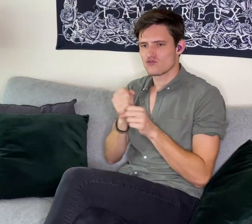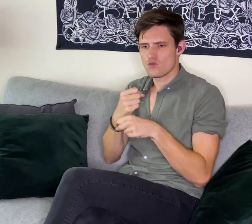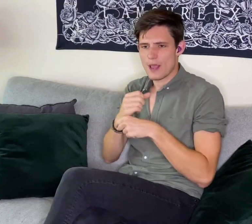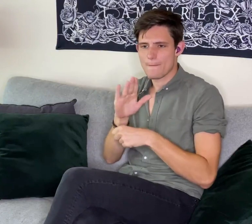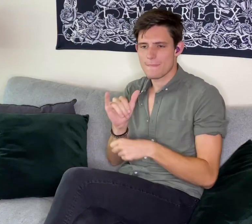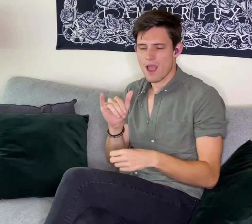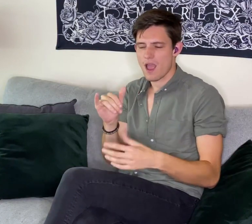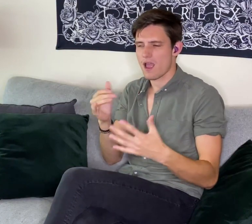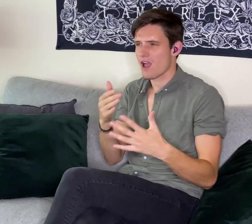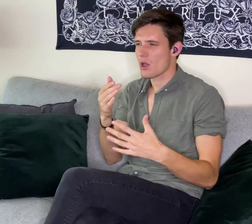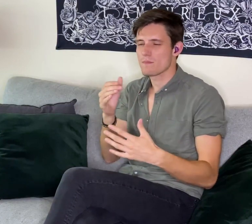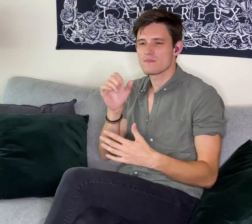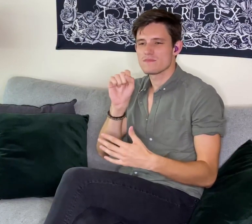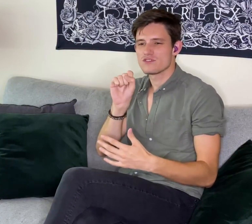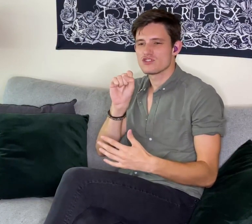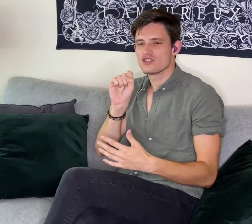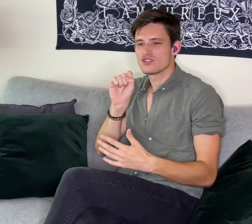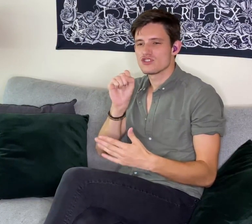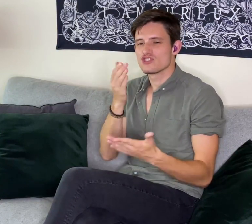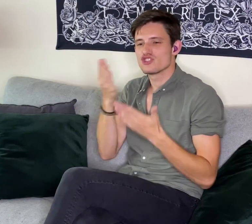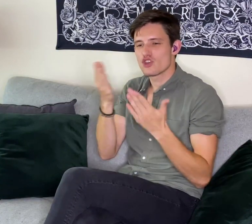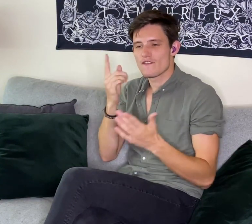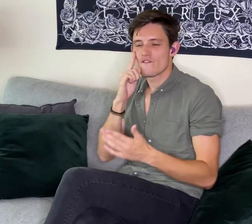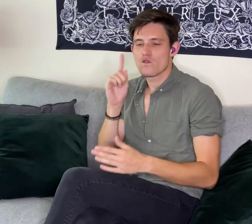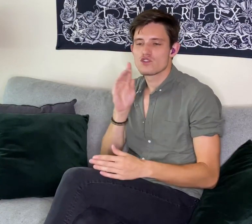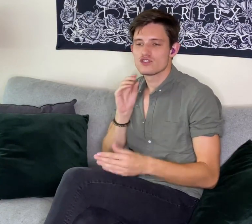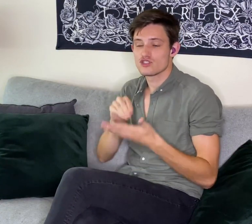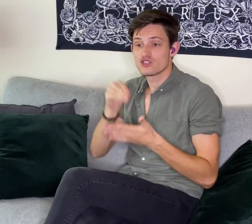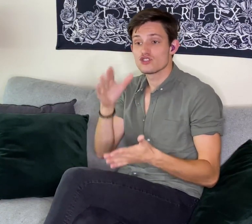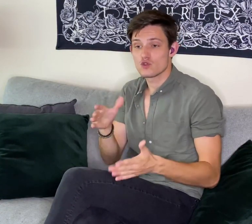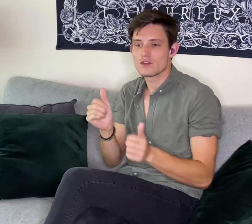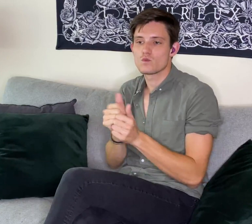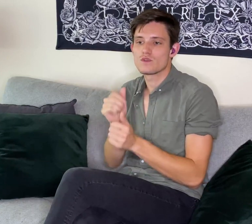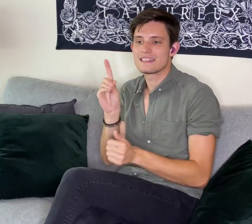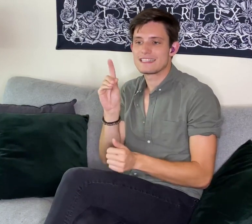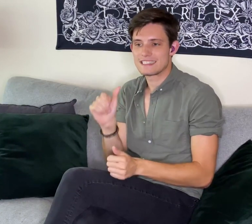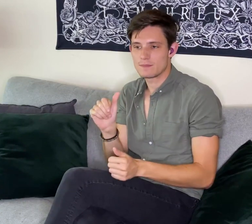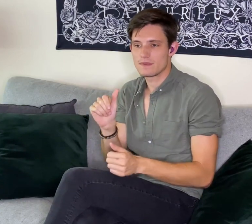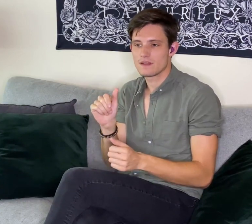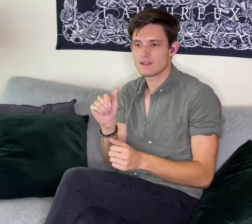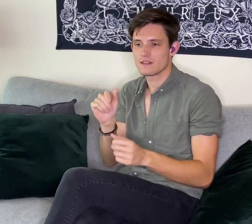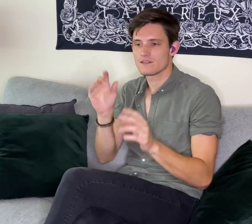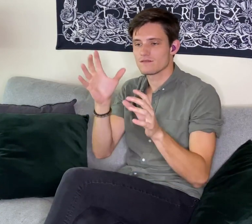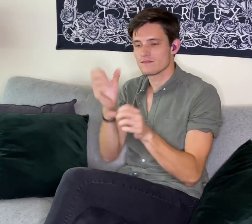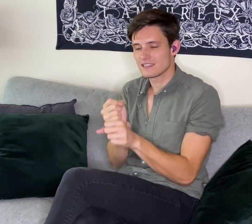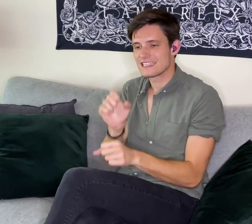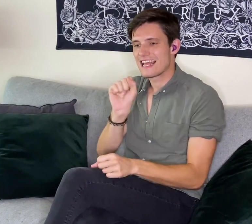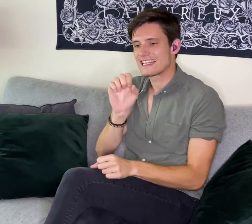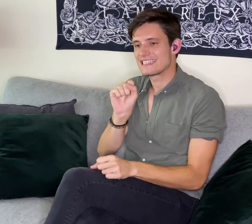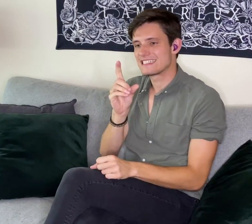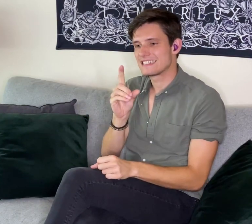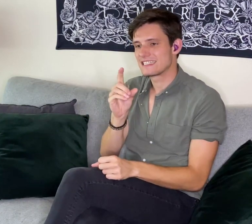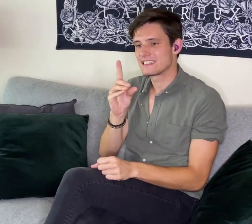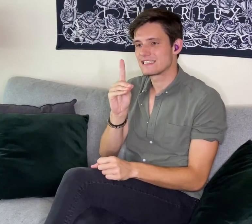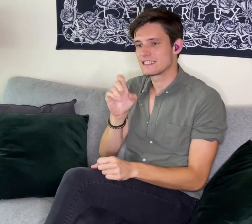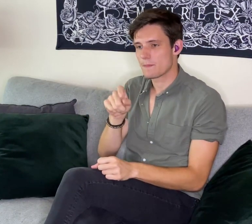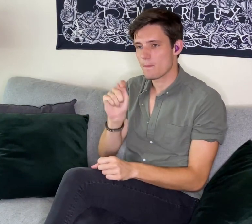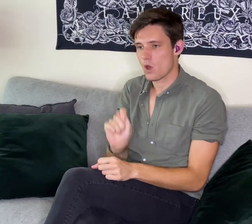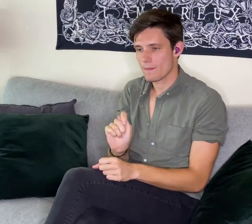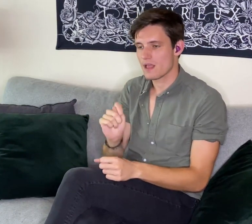sponsored by the Services for Students with Disabilities (SSD) department,